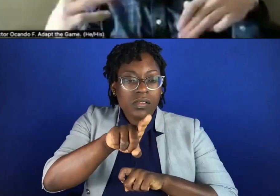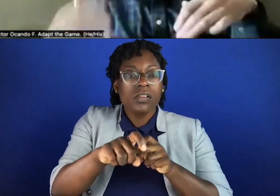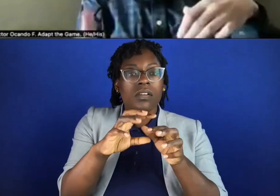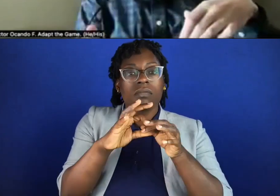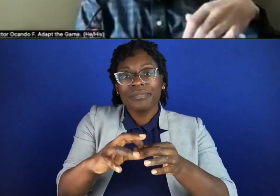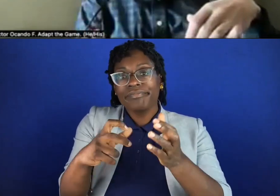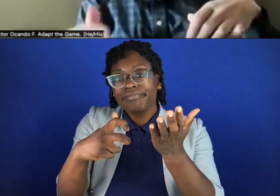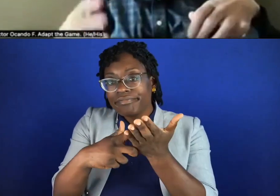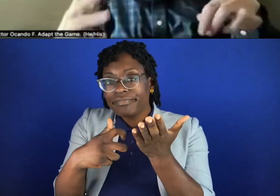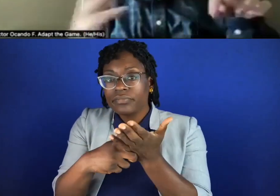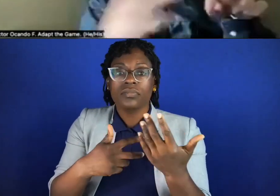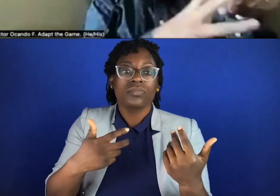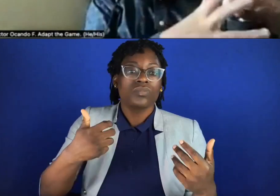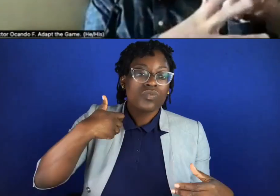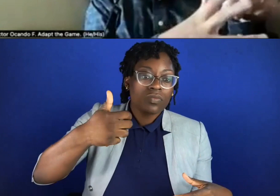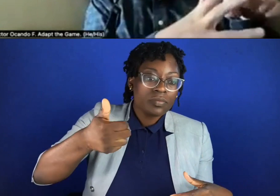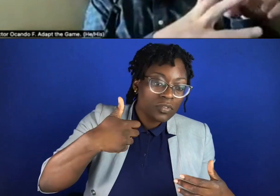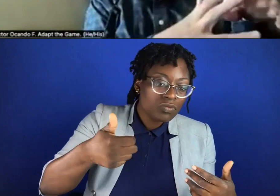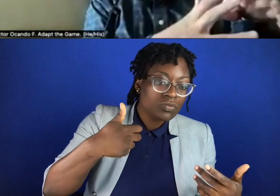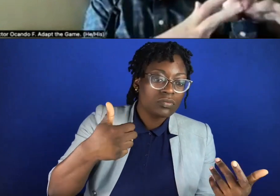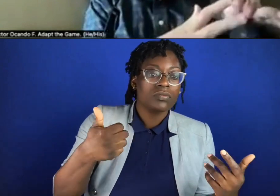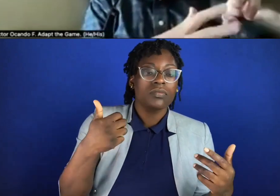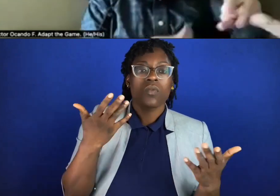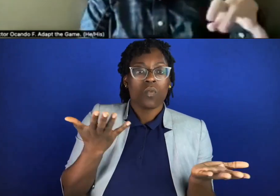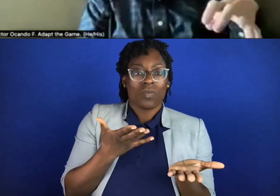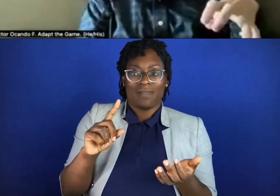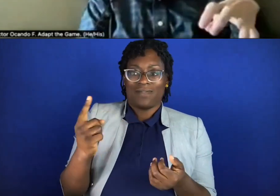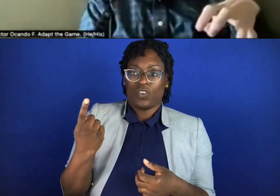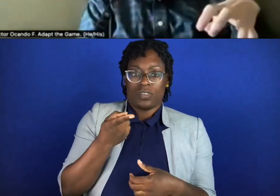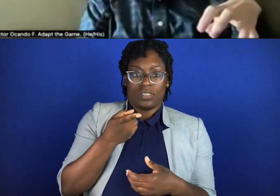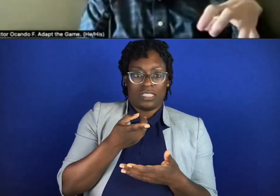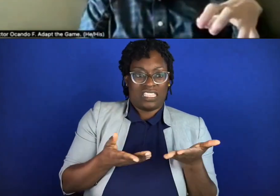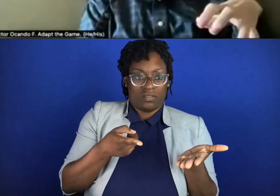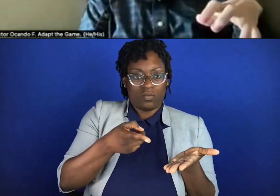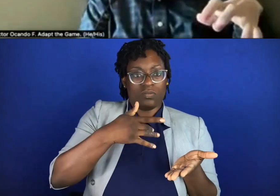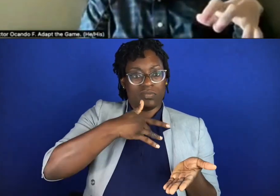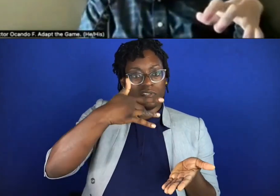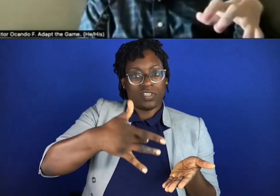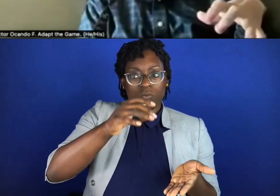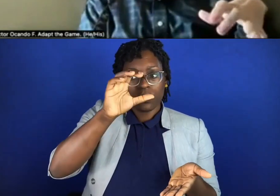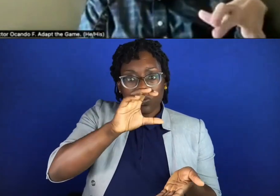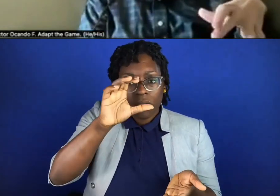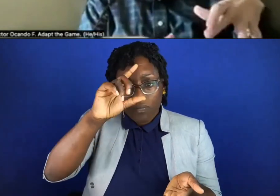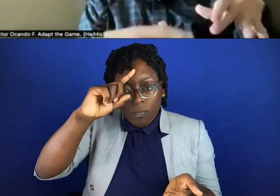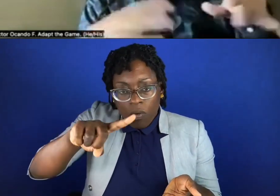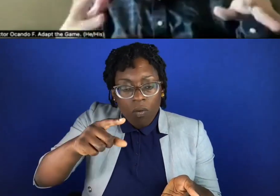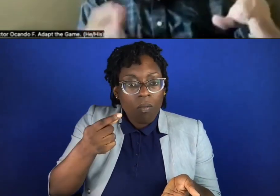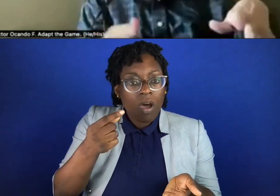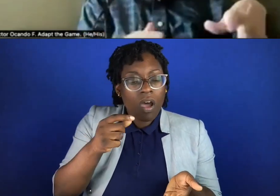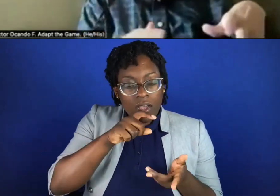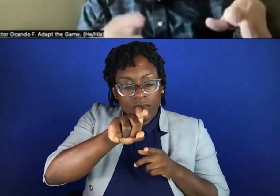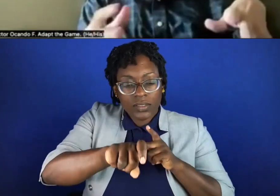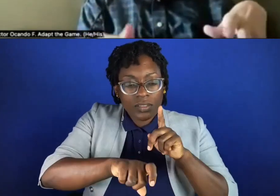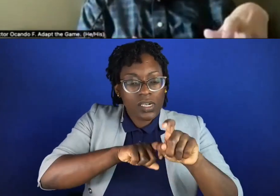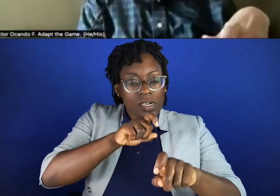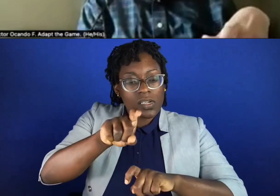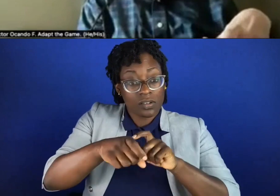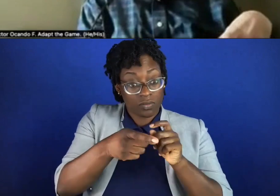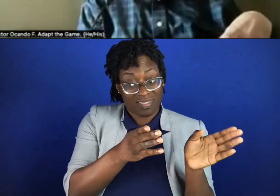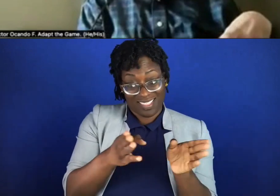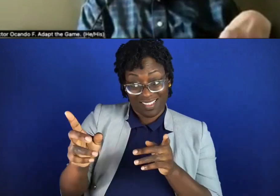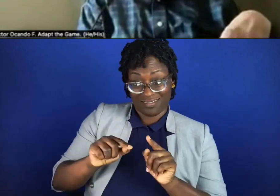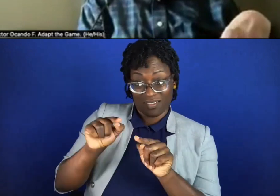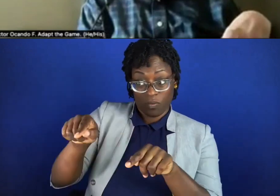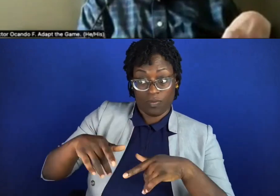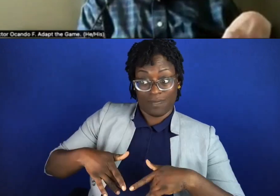transportation, what is the first they look for when they are planning on going to the